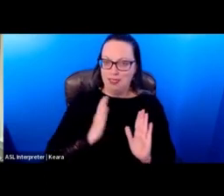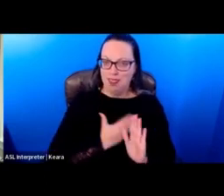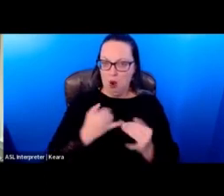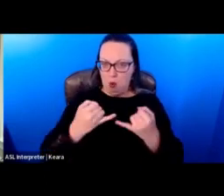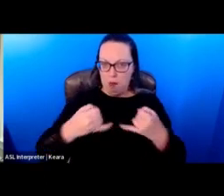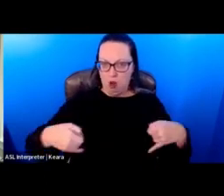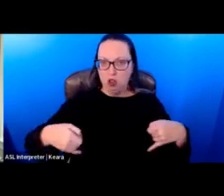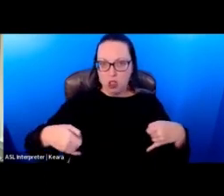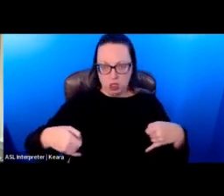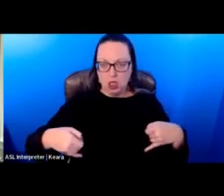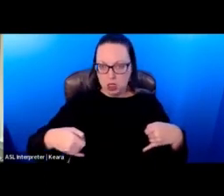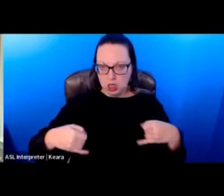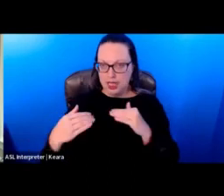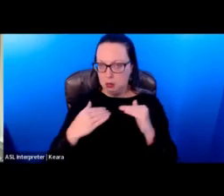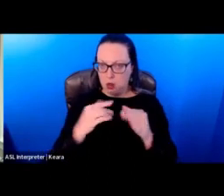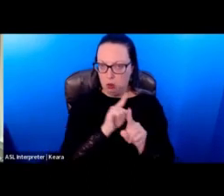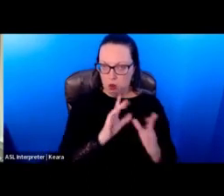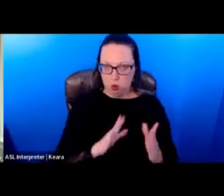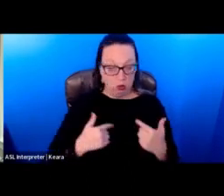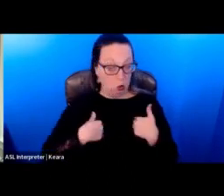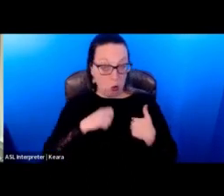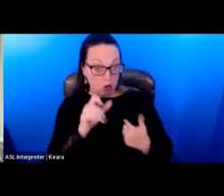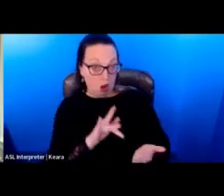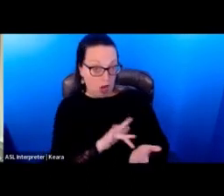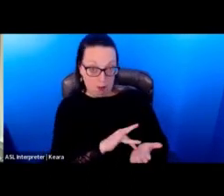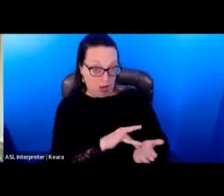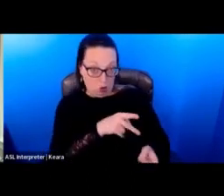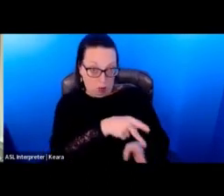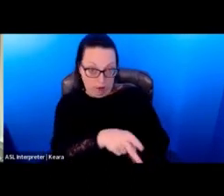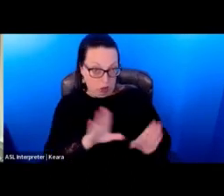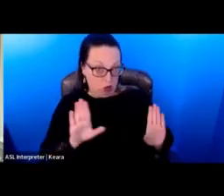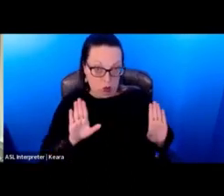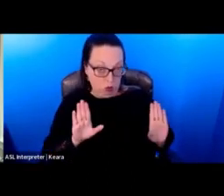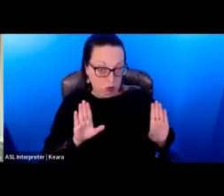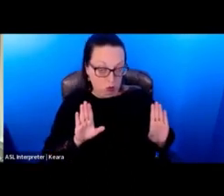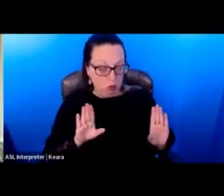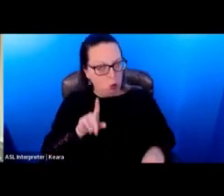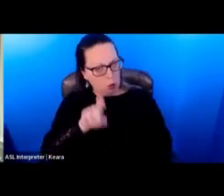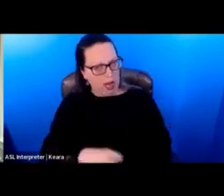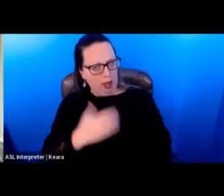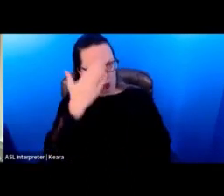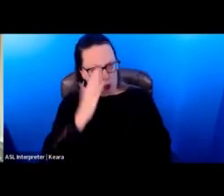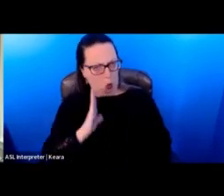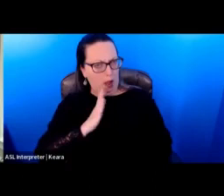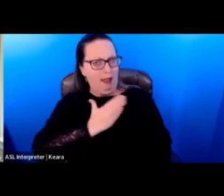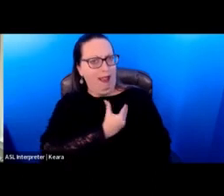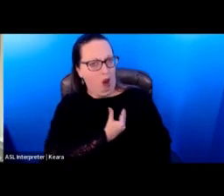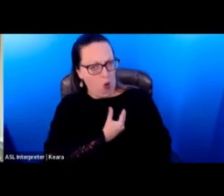mentors, that we're not medical professionals that it's important to kind of know our lane, that we share our